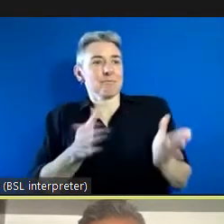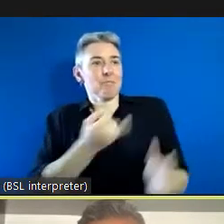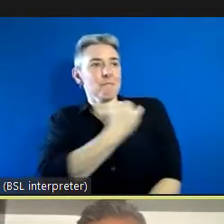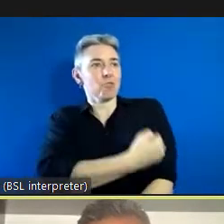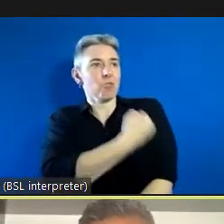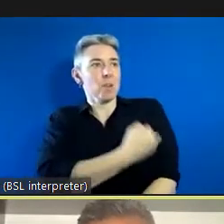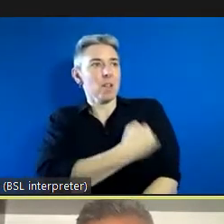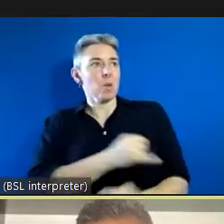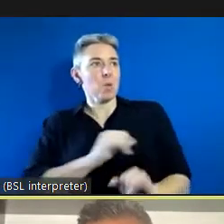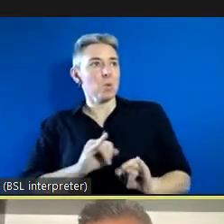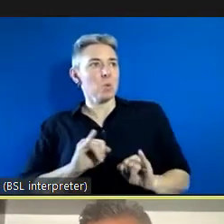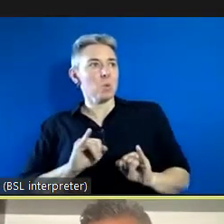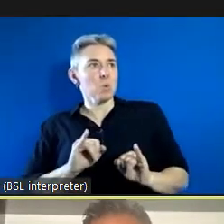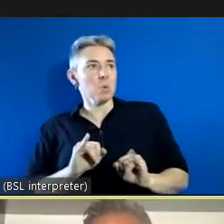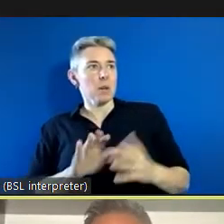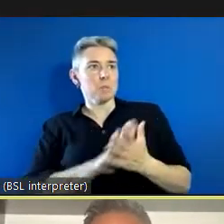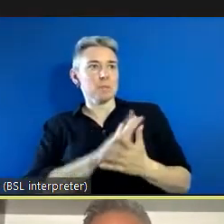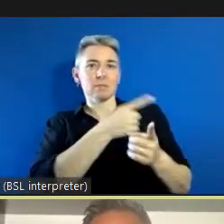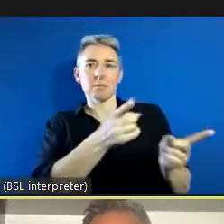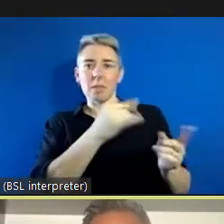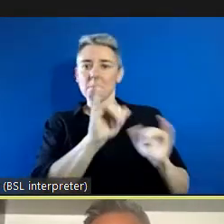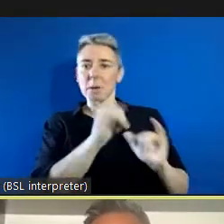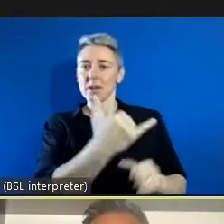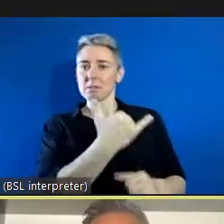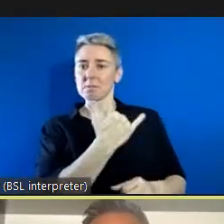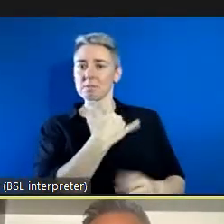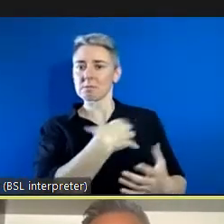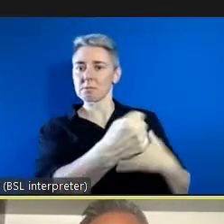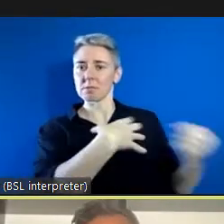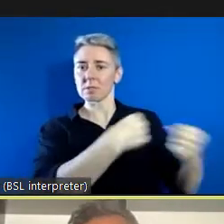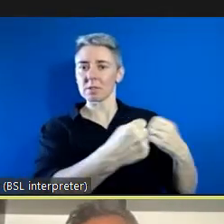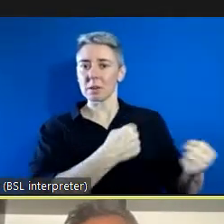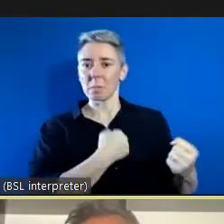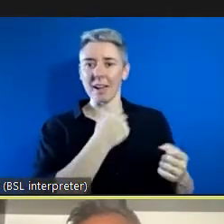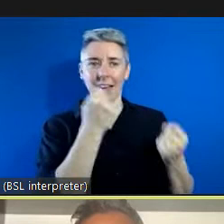or showing the organisation what it must do to be better. But then the question is why should